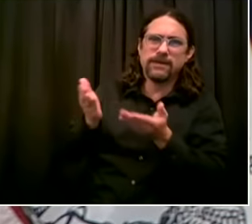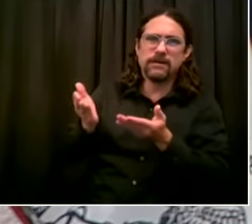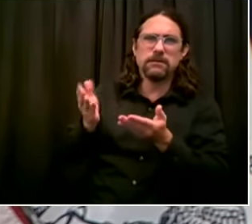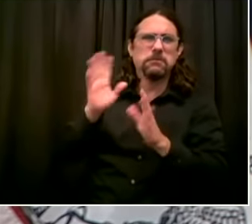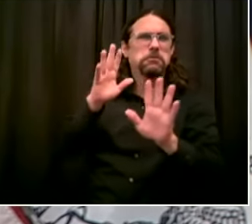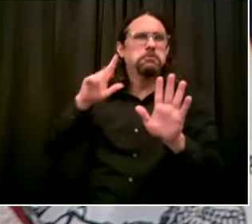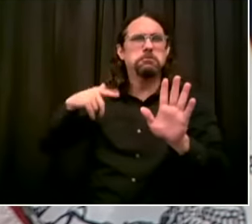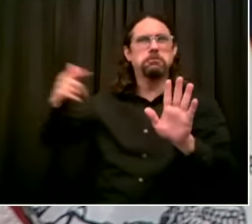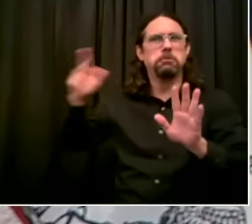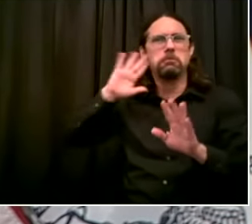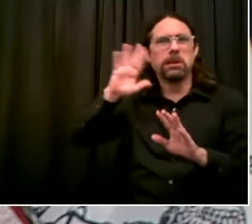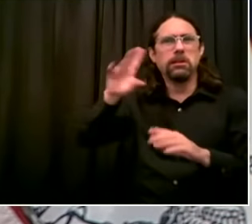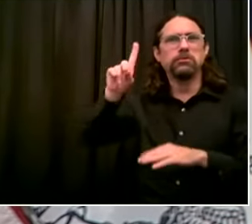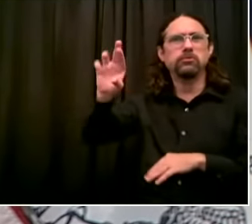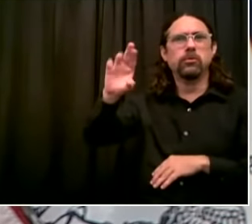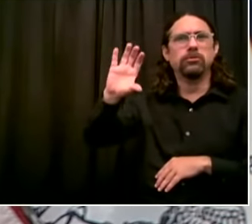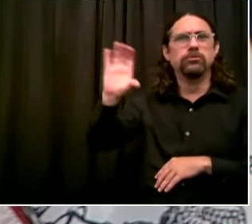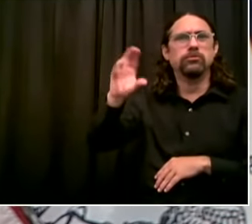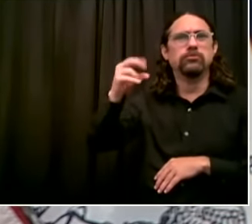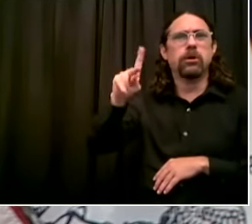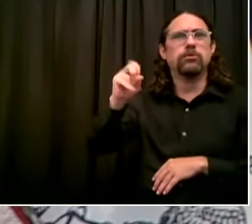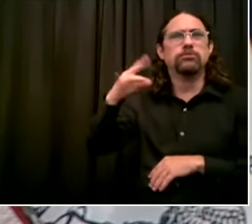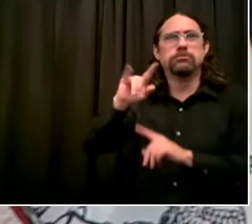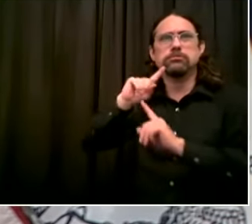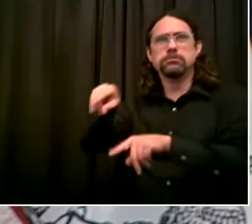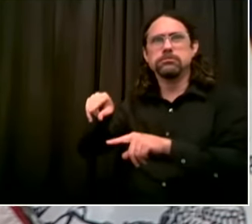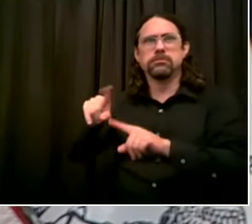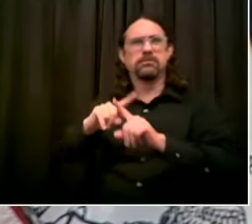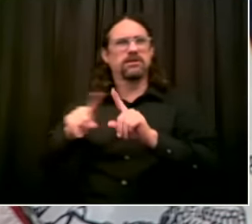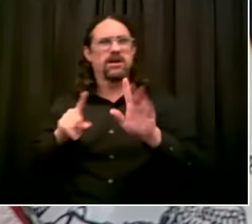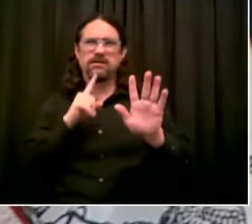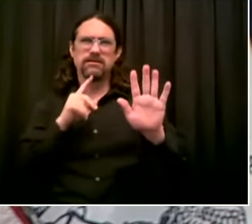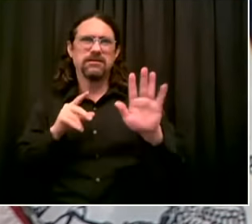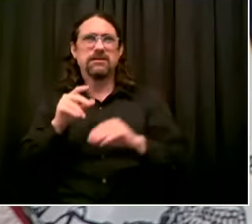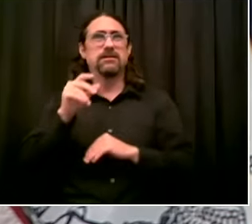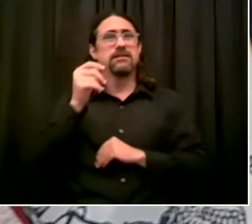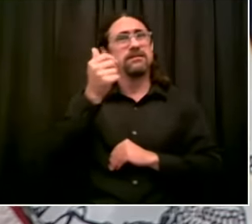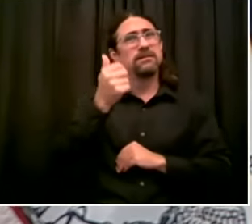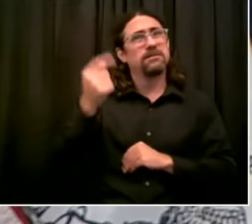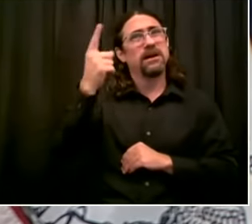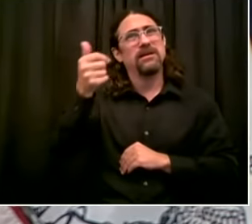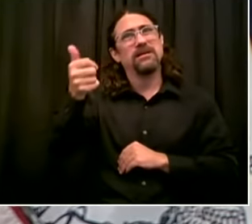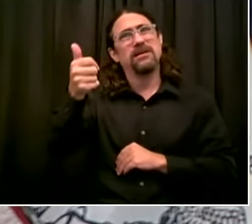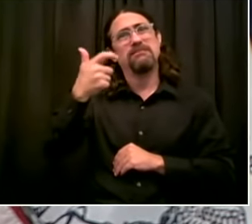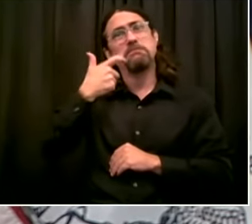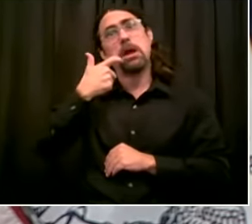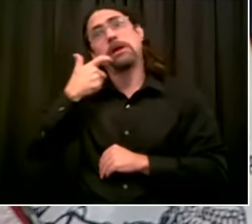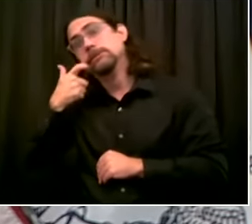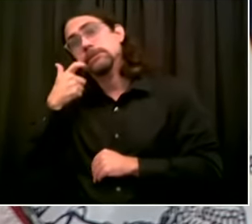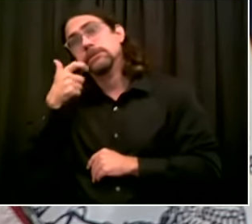MORE. WHAT YOU SEE ON THE FIRST DAY IS NOT THE SAME AS THE FIRST WEEK AND AT THE END OF THE FIRST MONTH ET